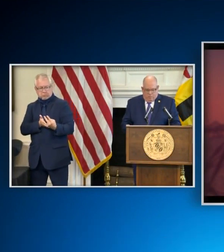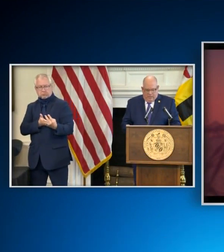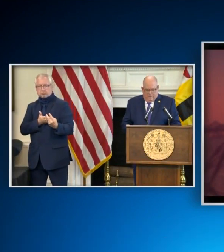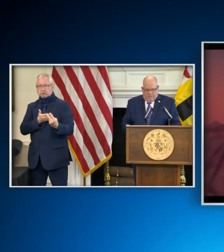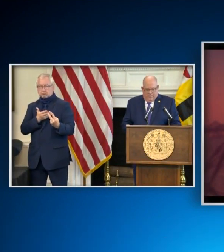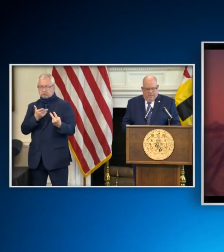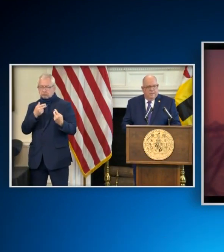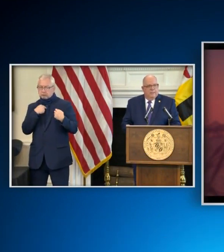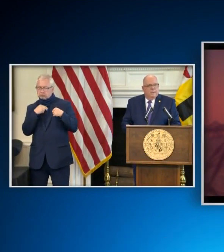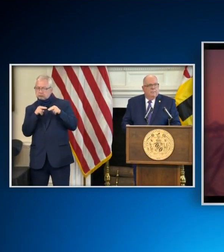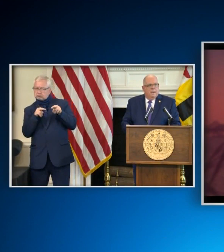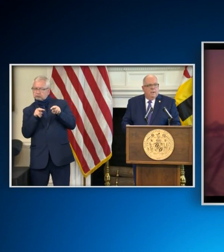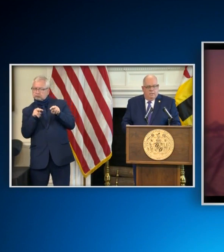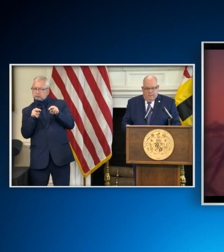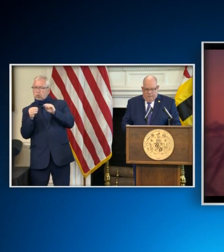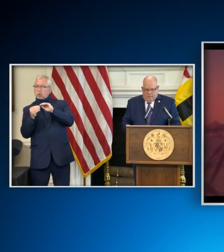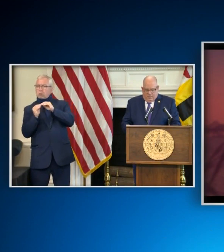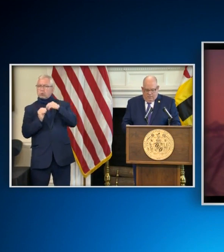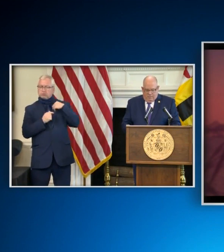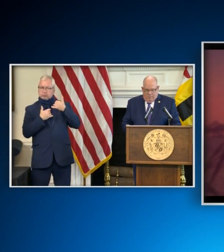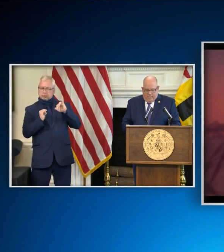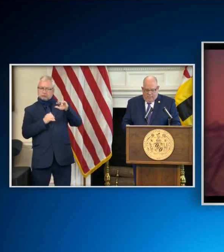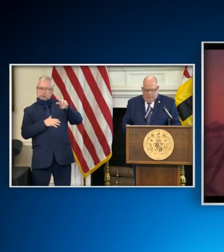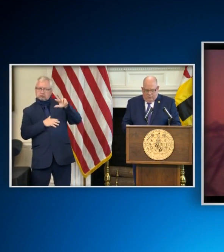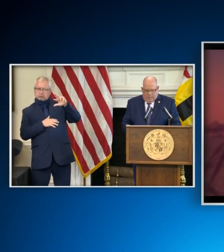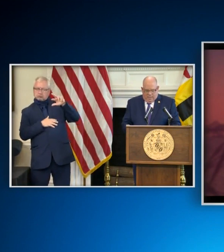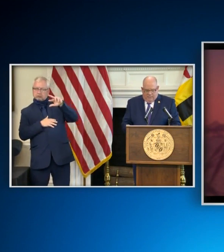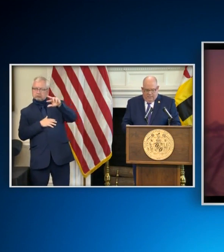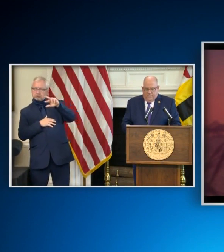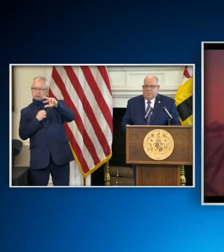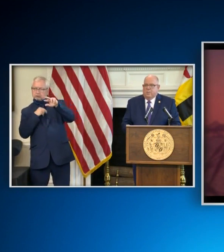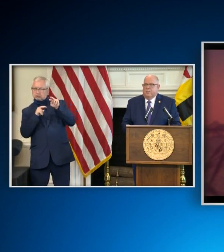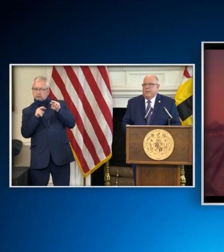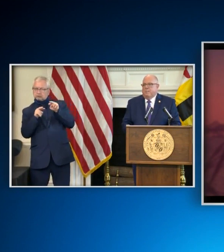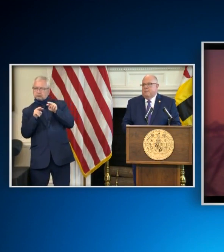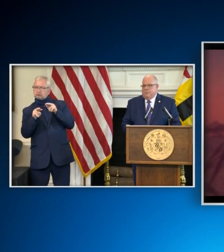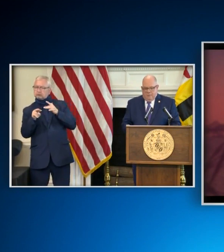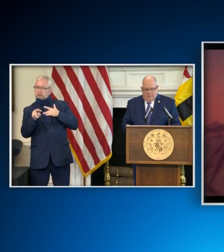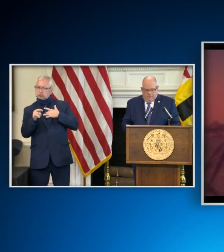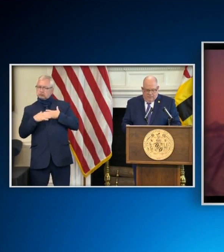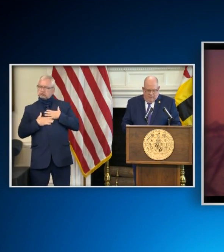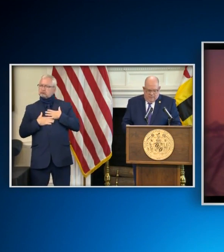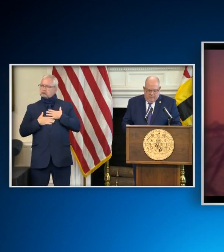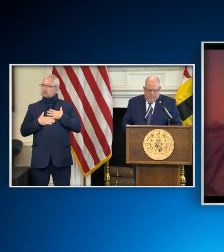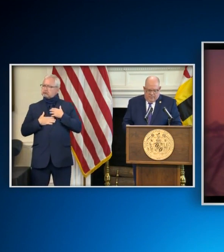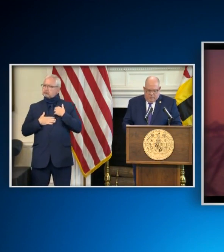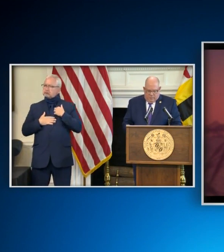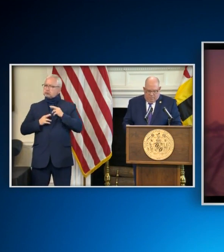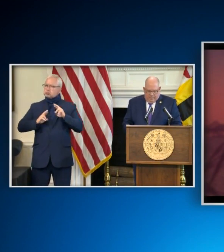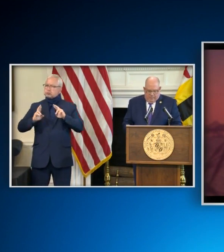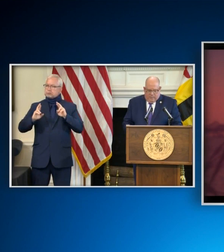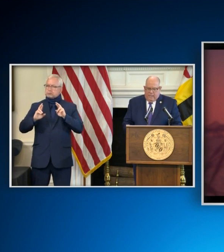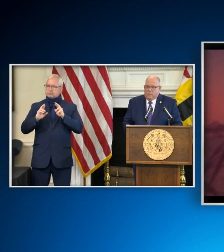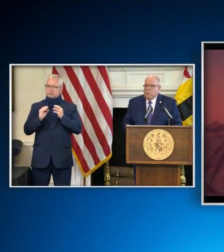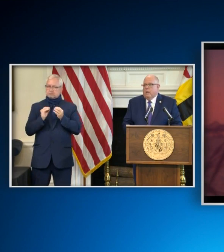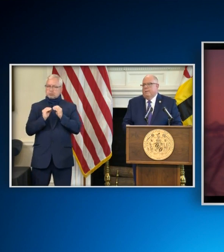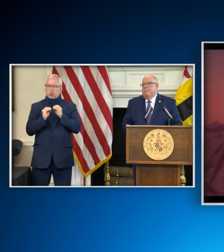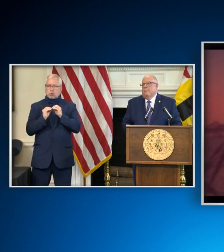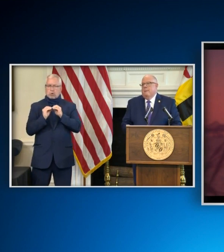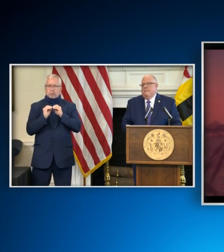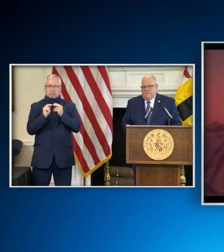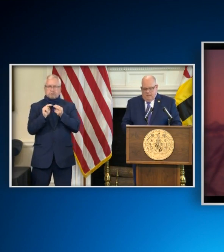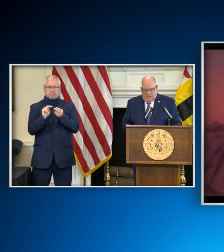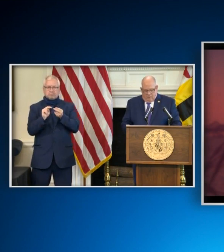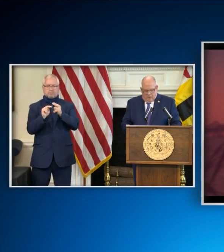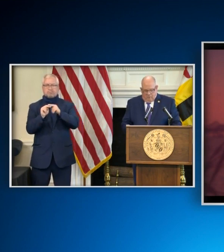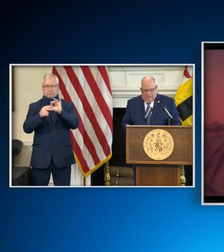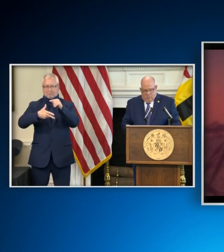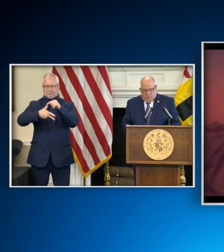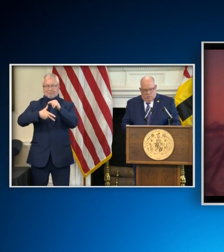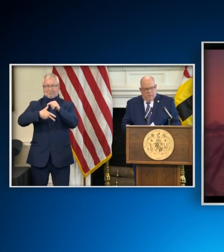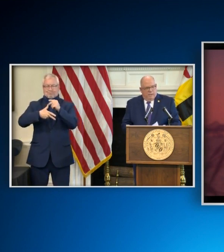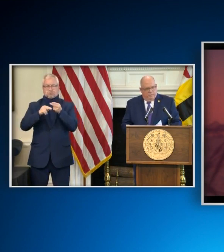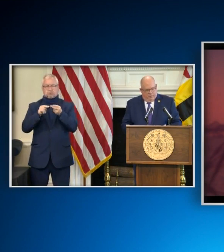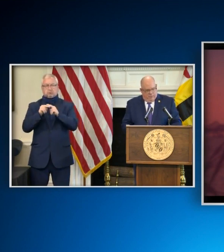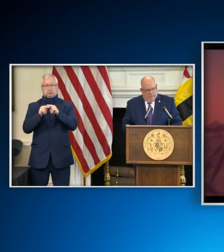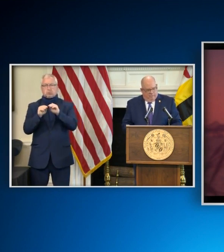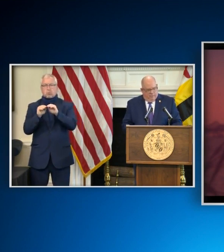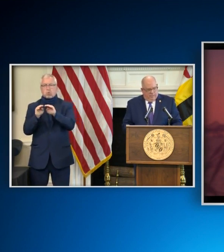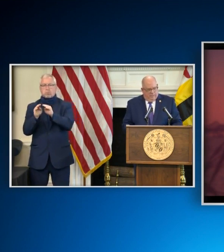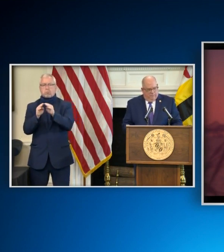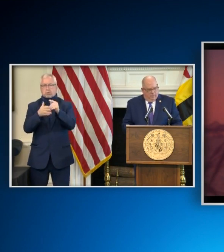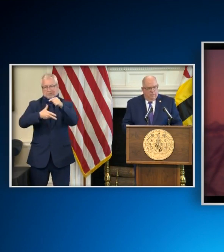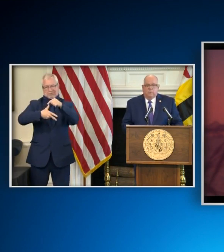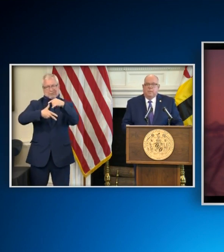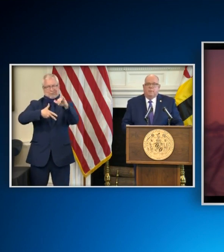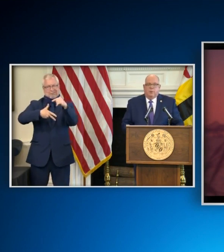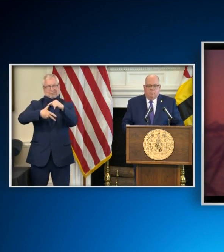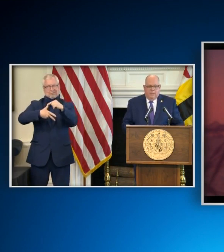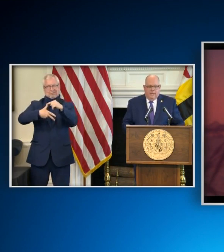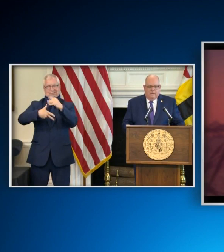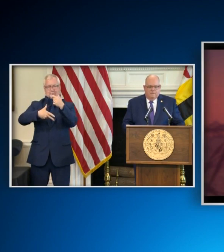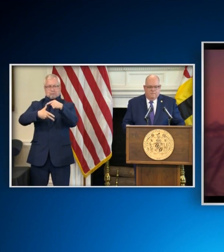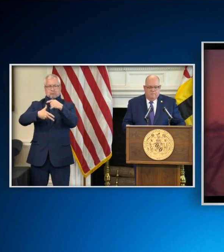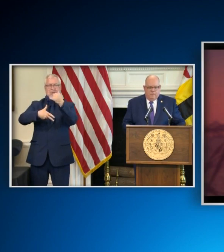NOW, AFTER ANOTHER 14 DAYS OF CONTINUED ENCOURAGING TRENDS, MARYLAND IS READY TO TAKE THE ADDITIONAL STEPS, TO COMPLETE STAGE I.